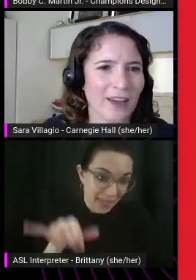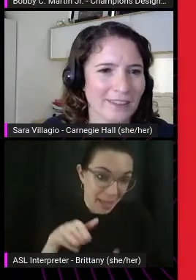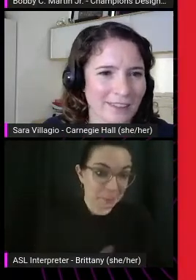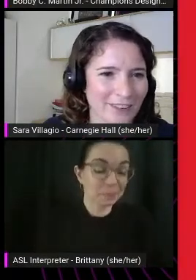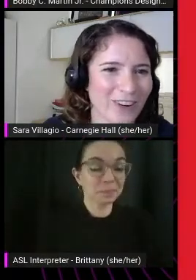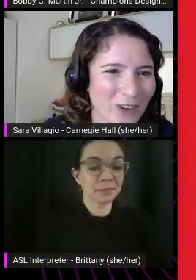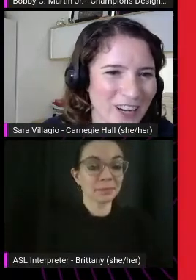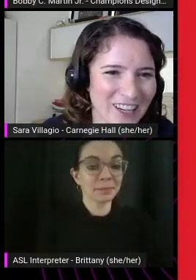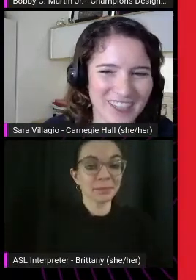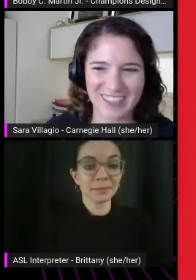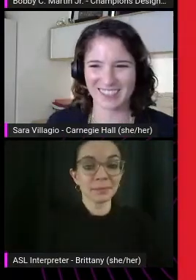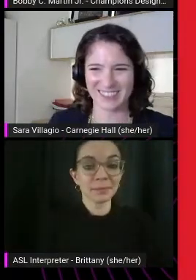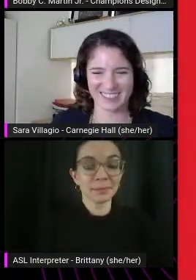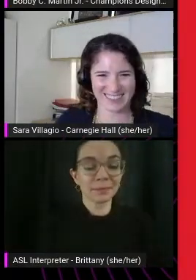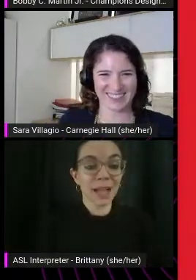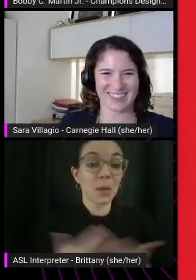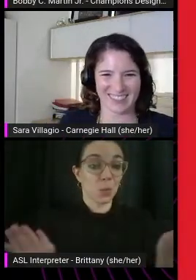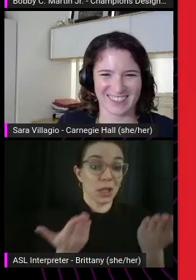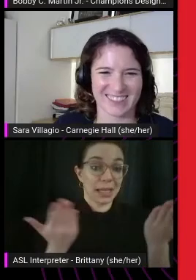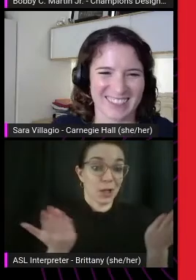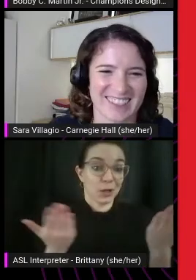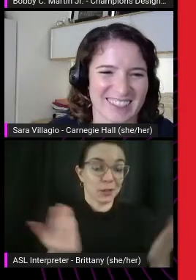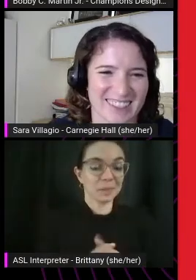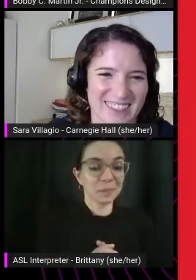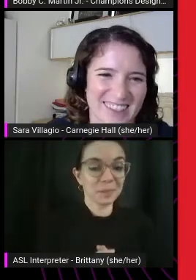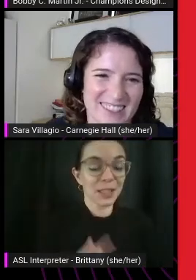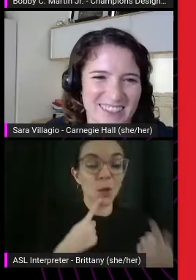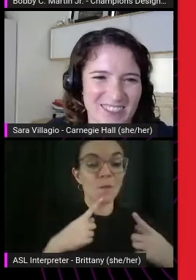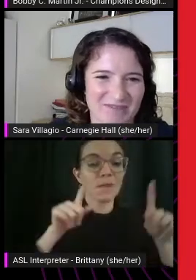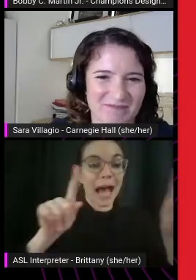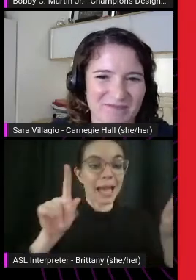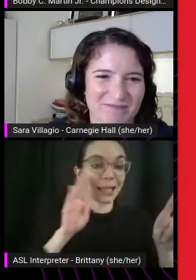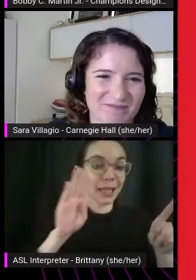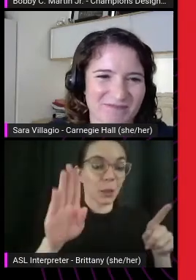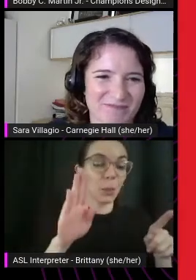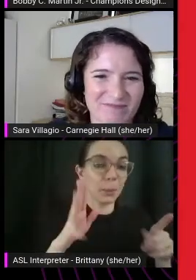Oh, yes. We're here. So finally, we'll leave you with a few lessons learned.